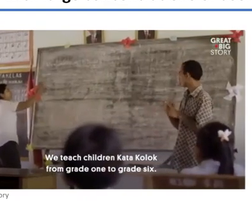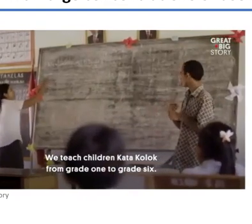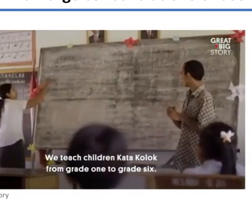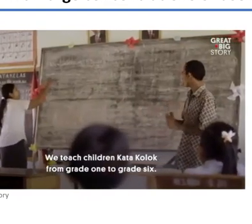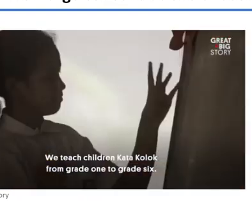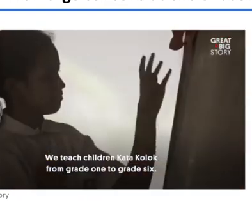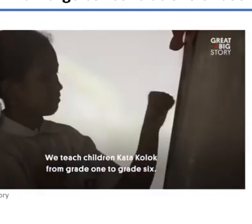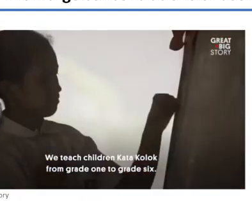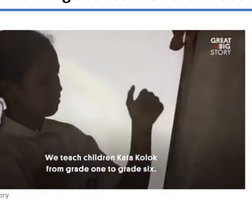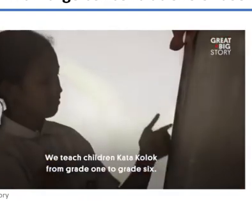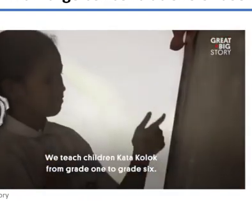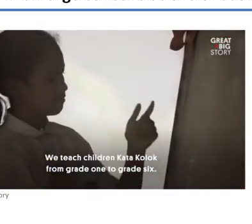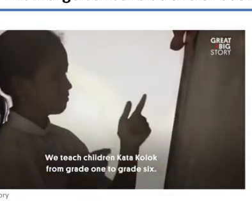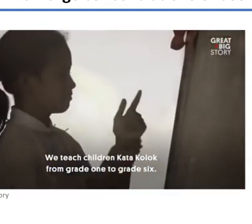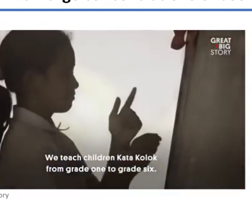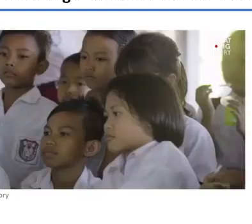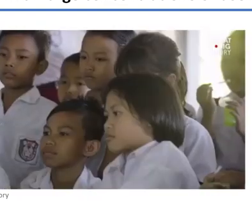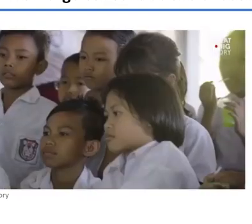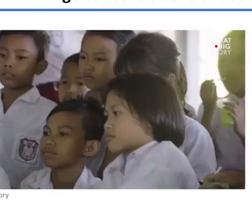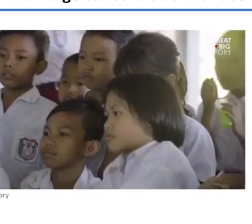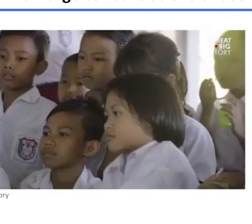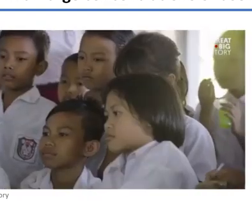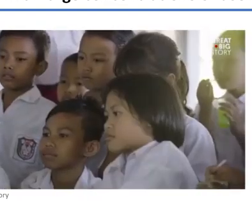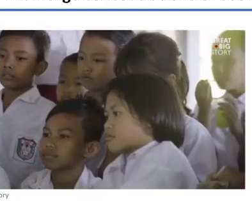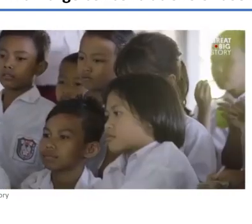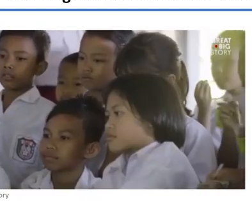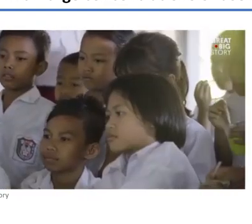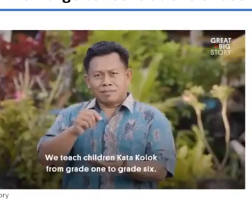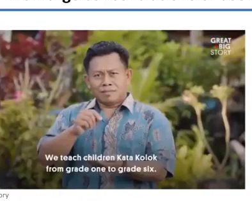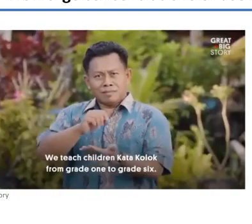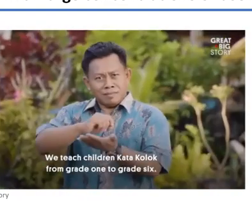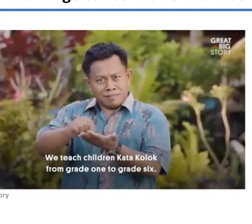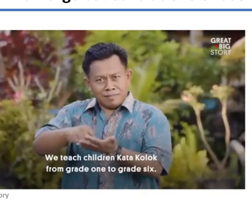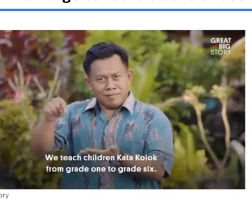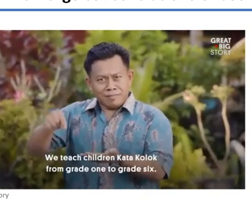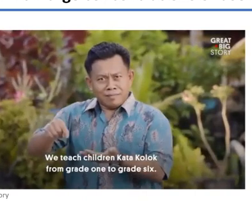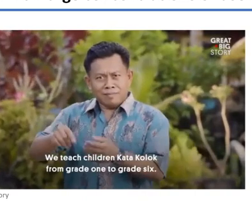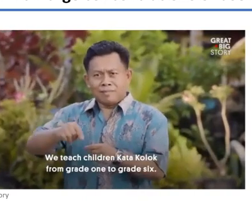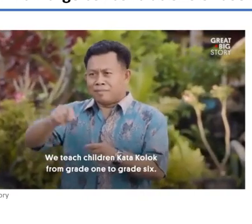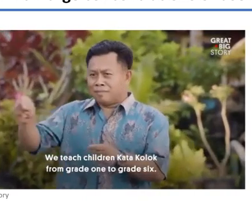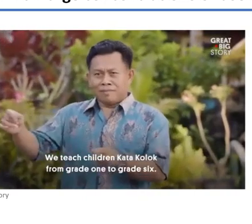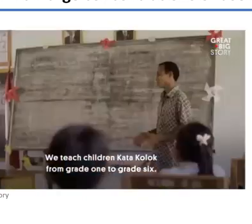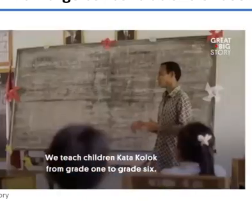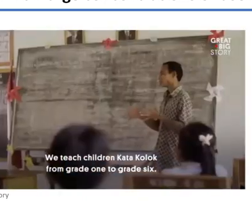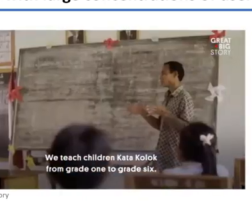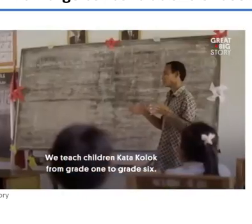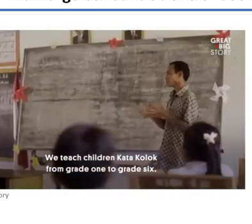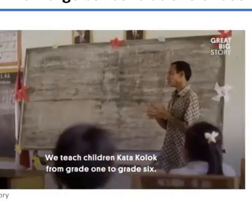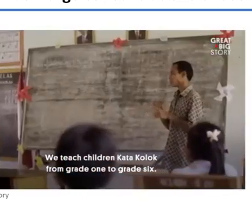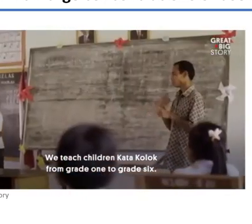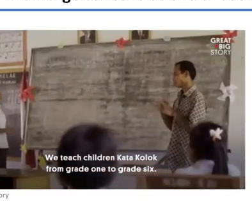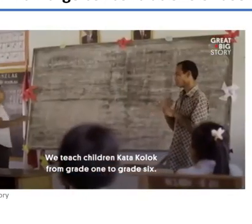of the village is born without hearing and so all of the village has not all